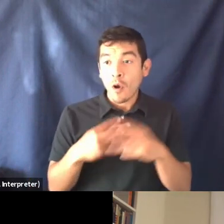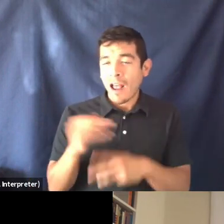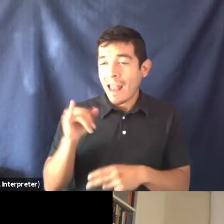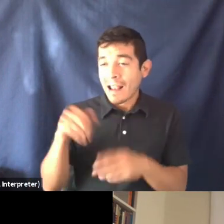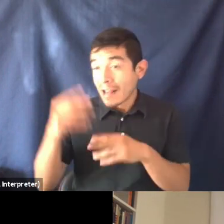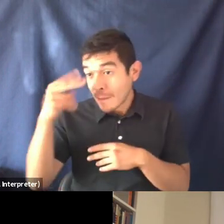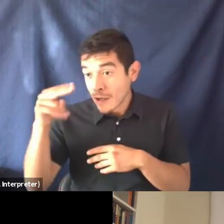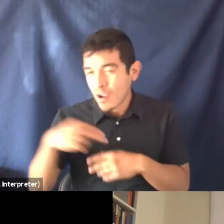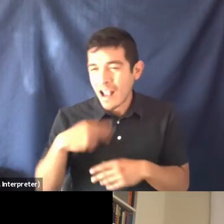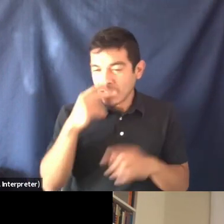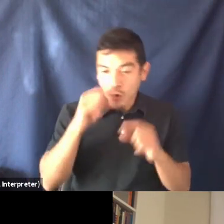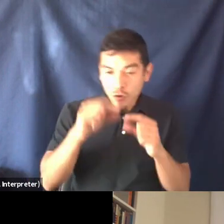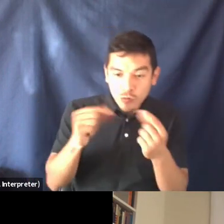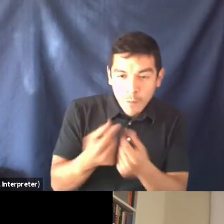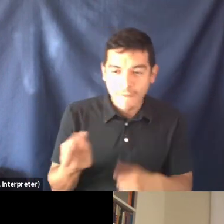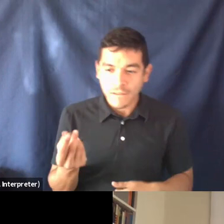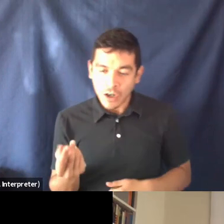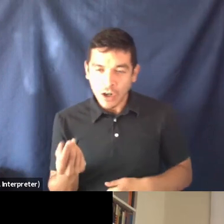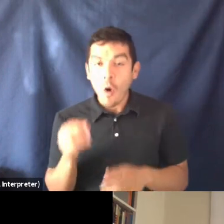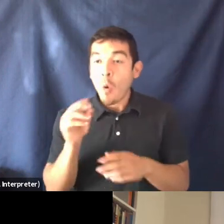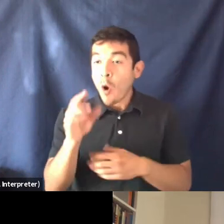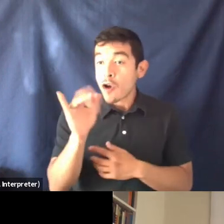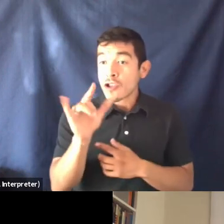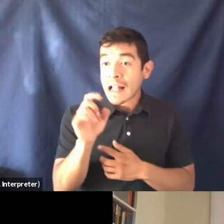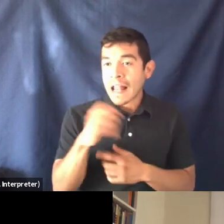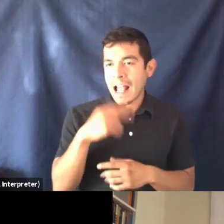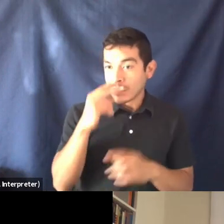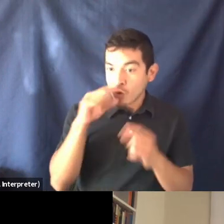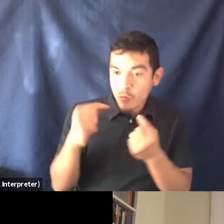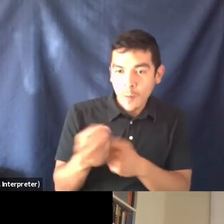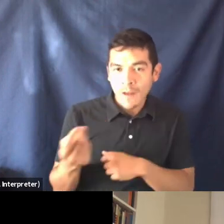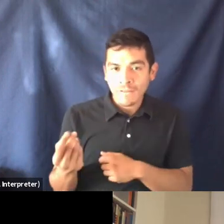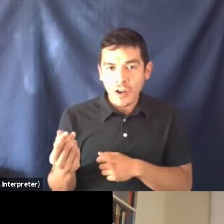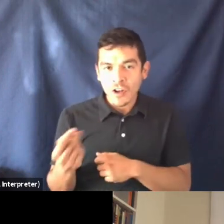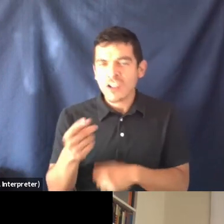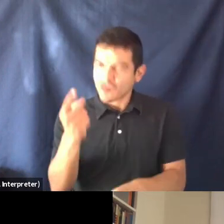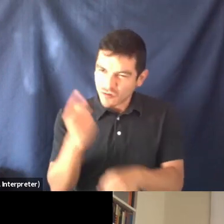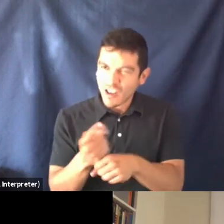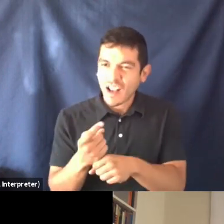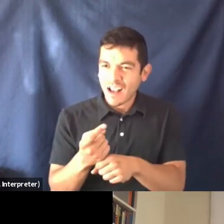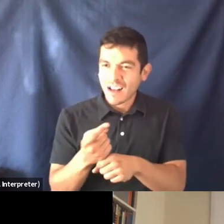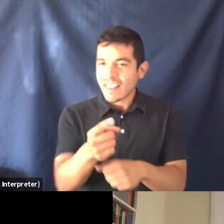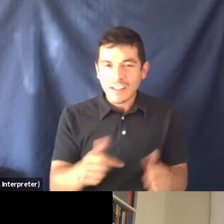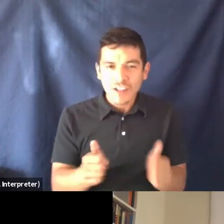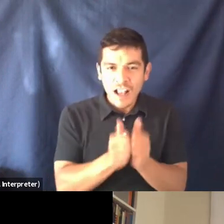and then in Chile seeing groups of dogs and they do they bond together and they live in like it seems like small societies.